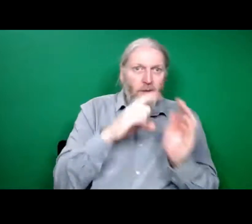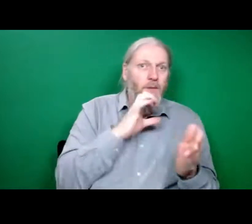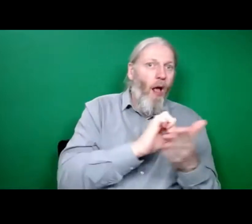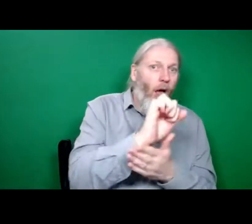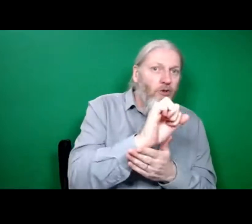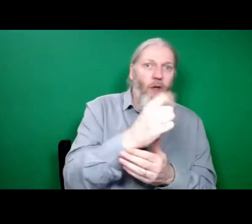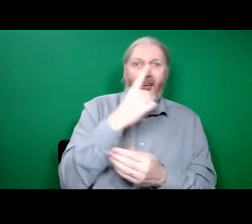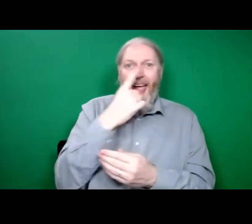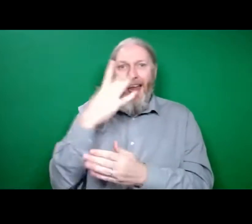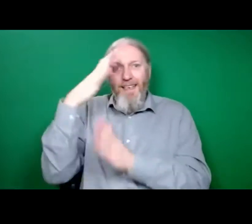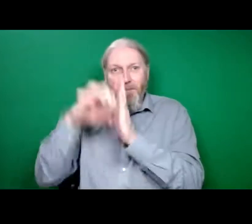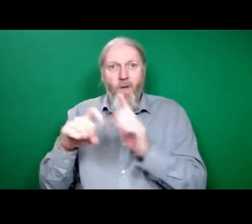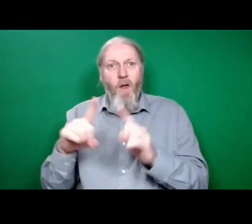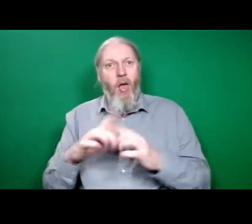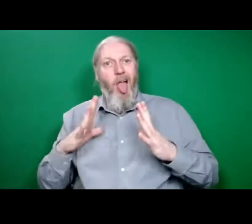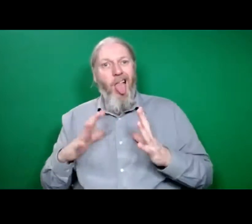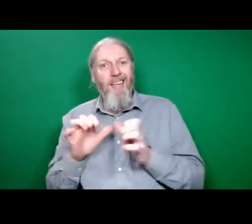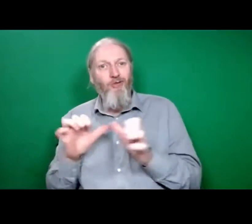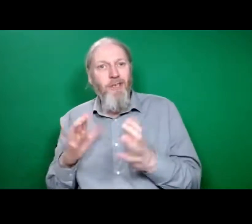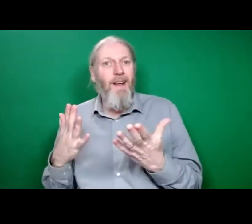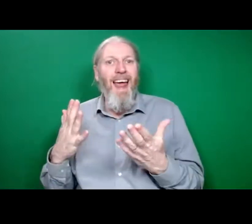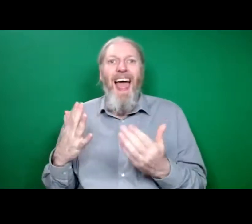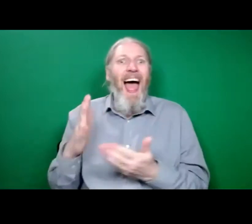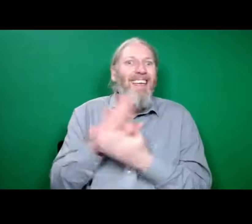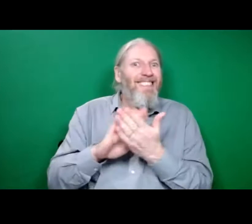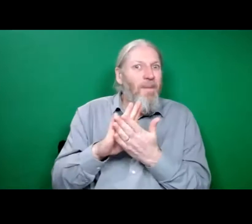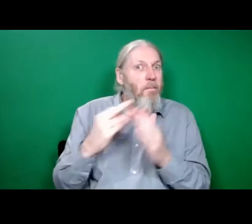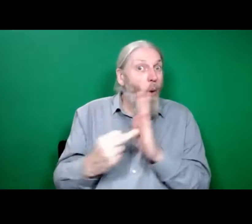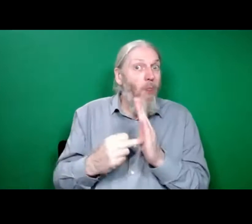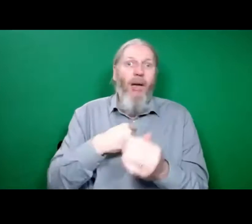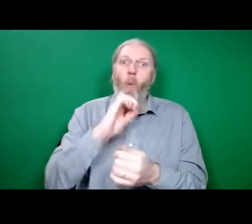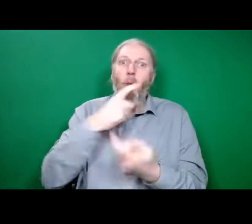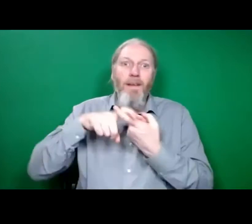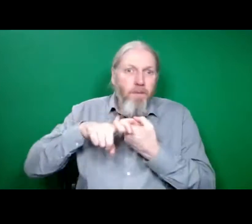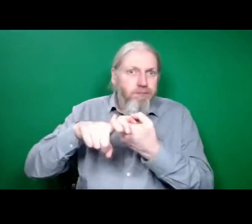diversification that we all believe is needed. We have always got to remember that residents and